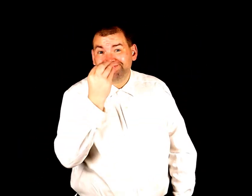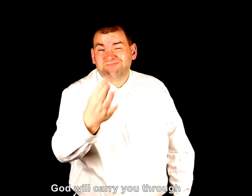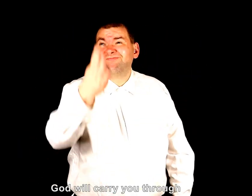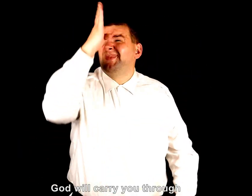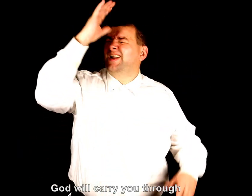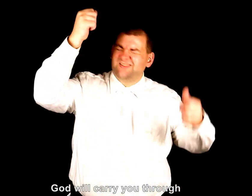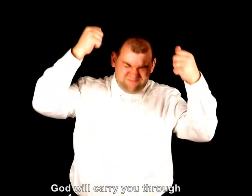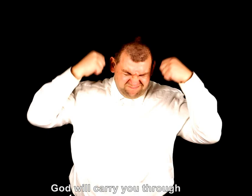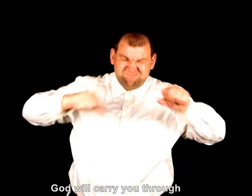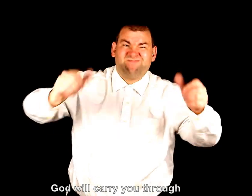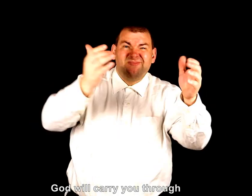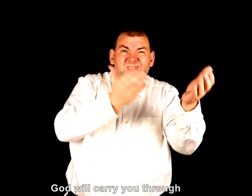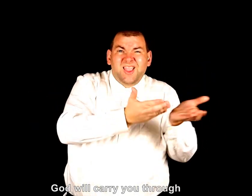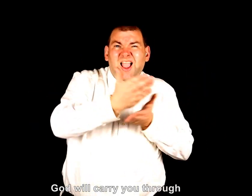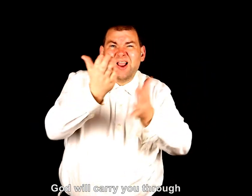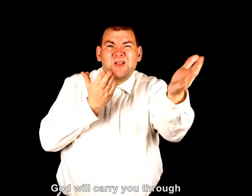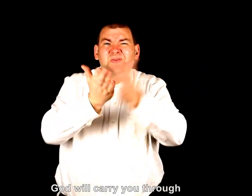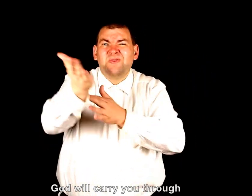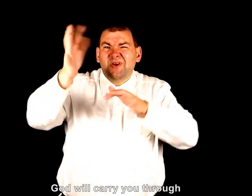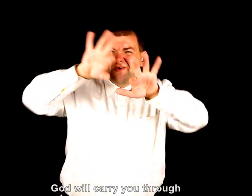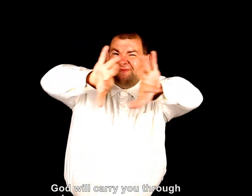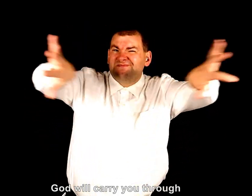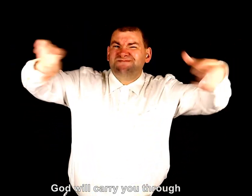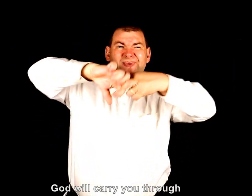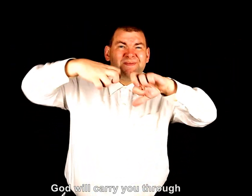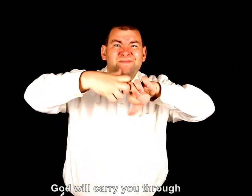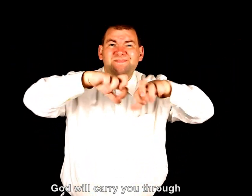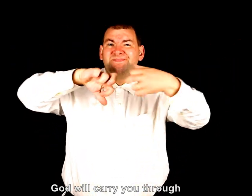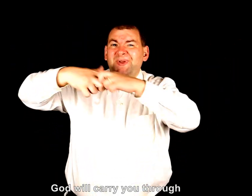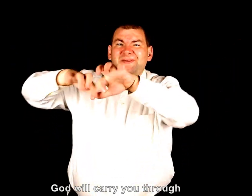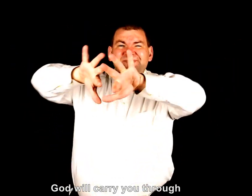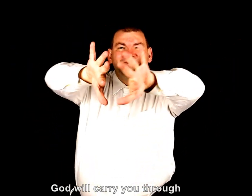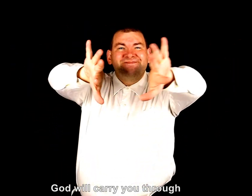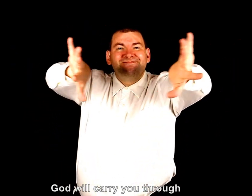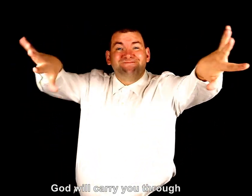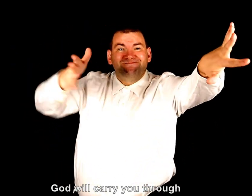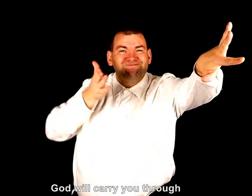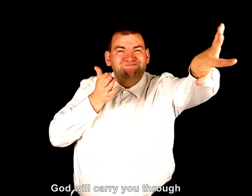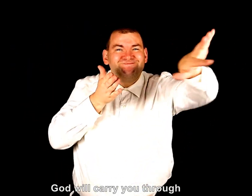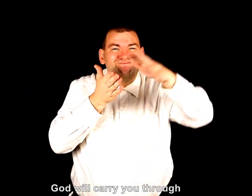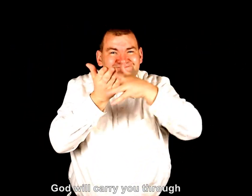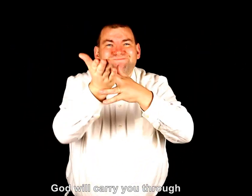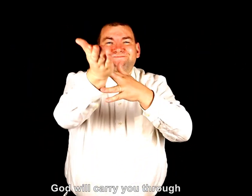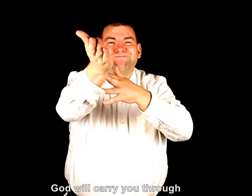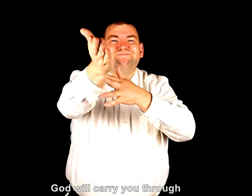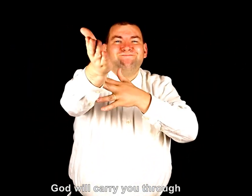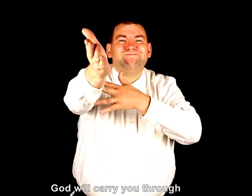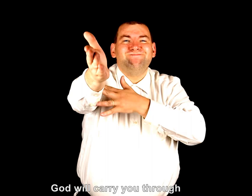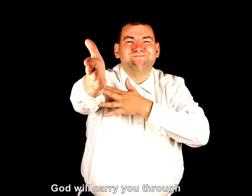God will carry you through